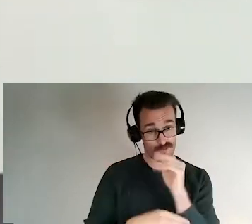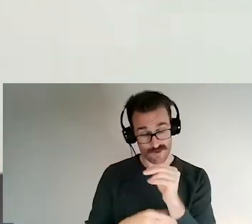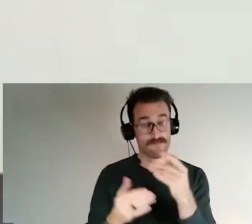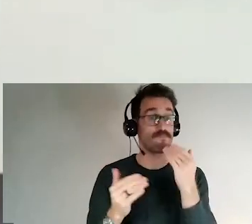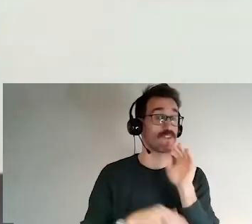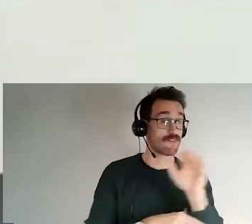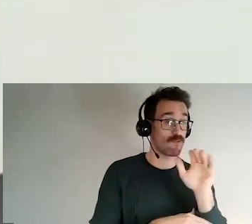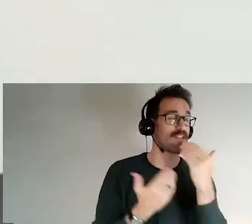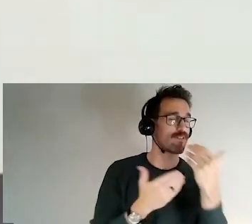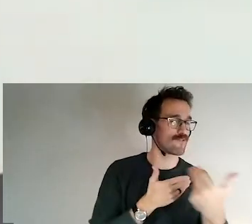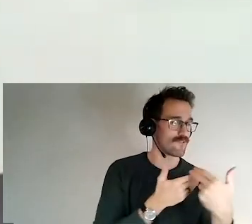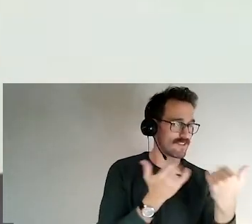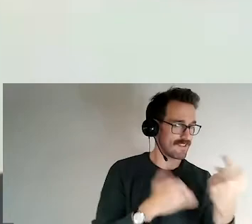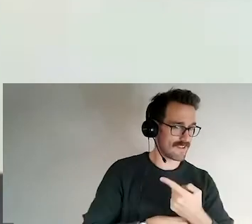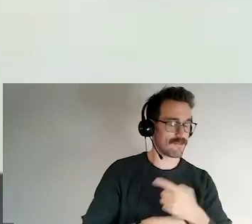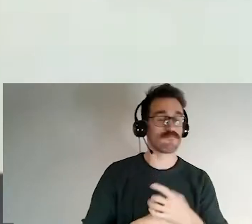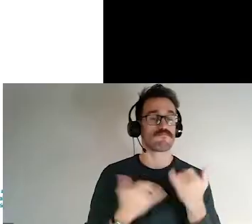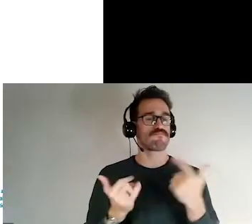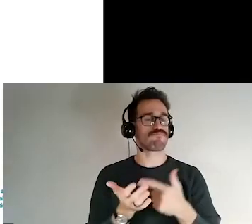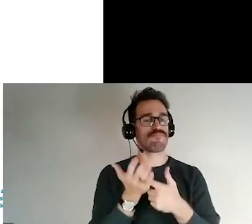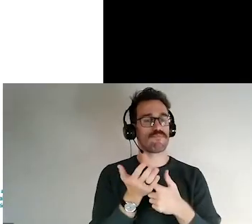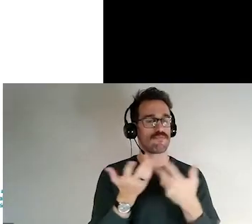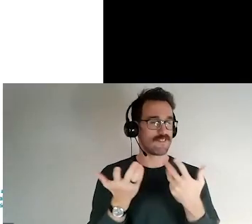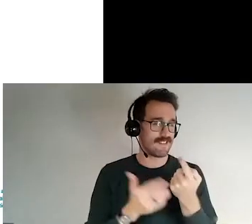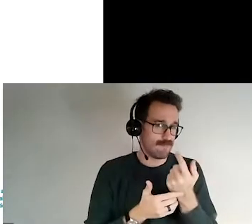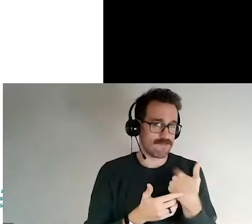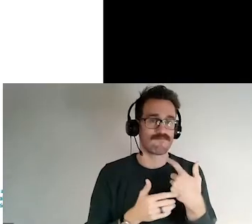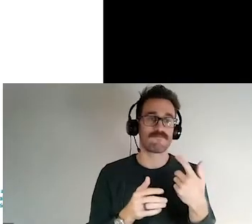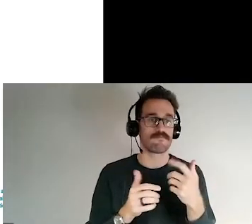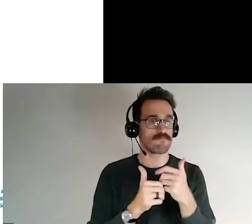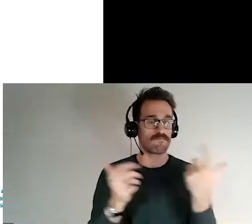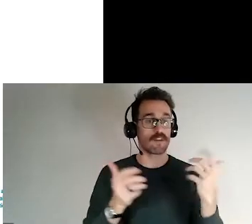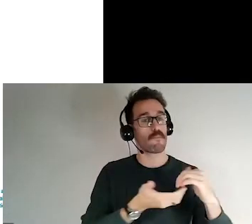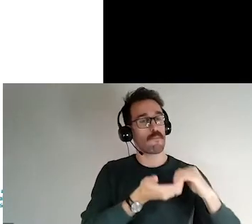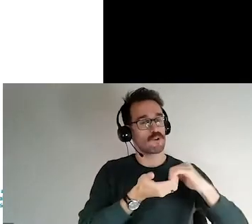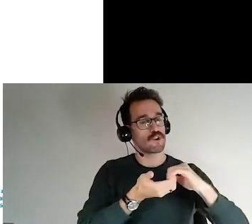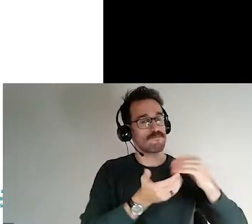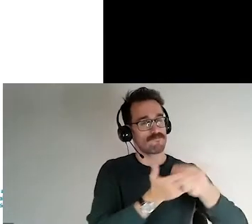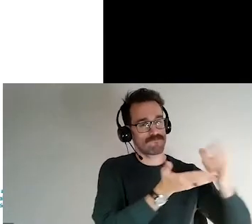I'd like to talk a little bit today about a large partnership grant that focuses on creating tools